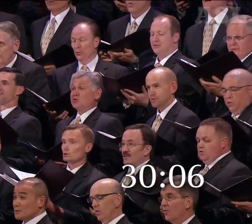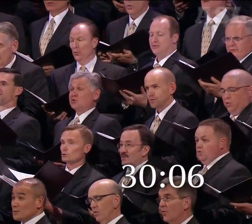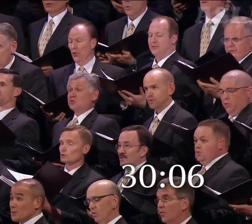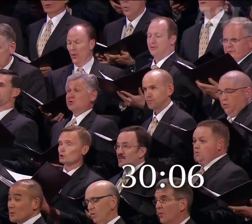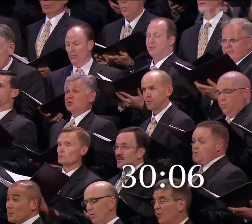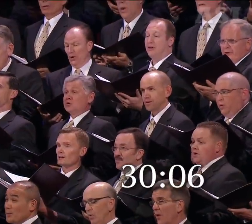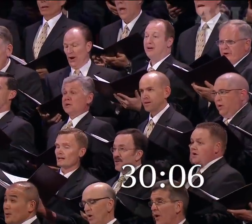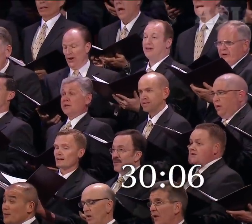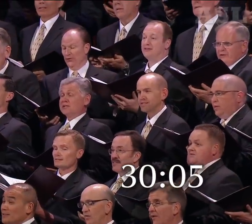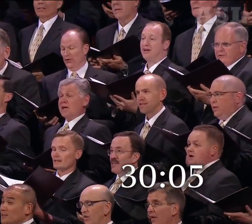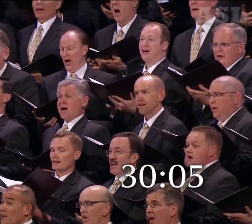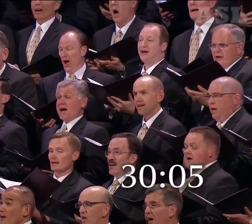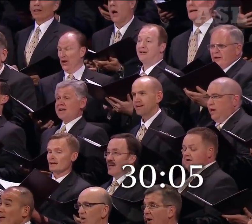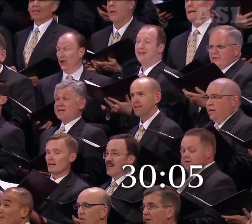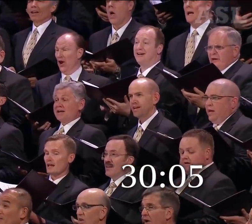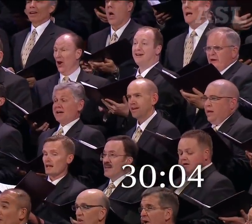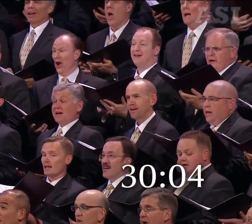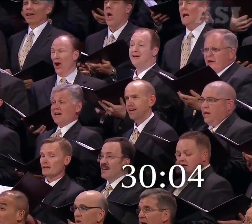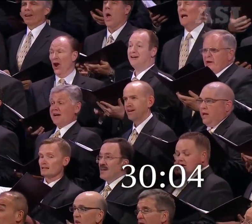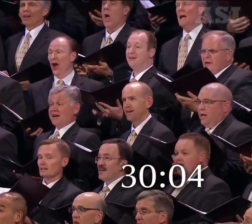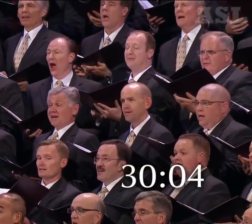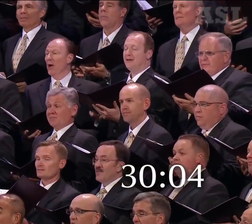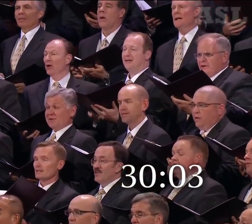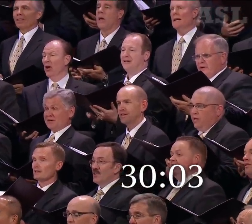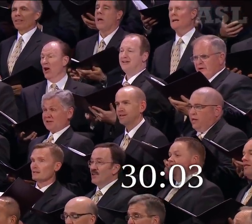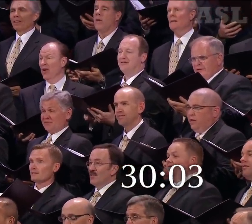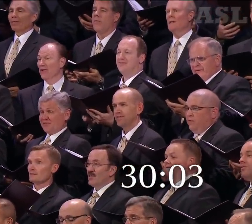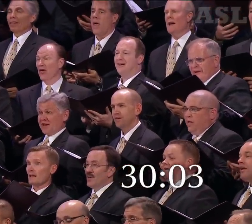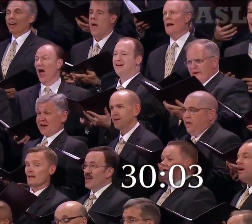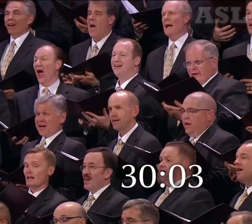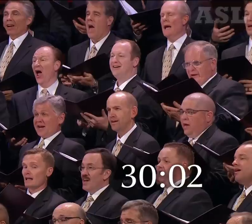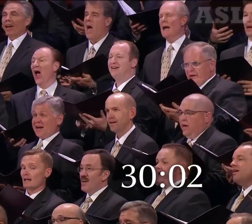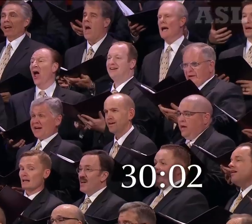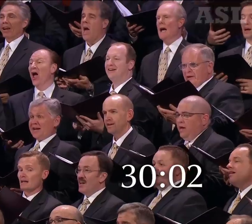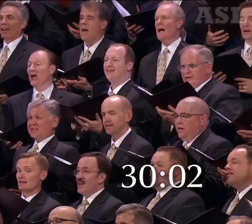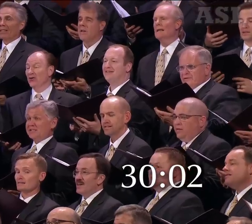THIS IS THE ENGLISH